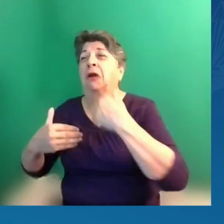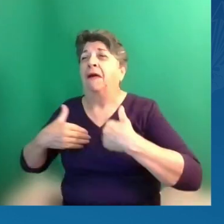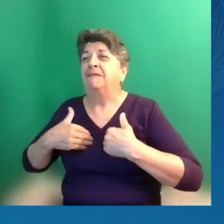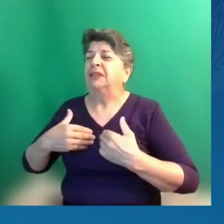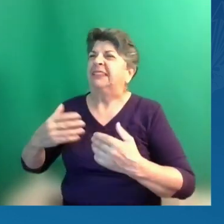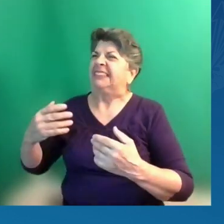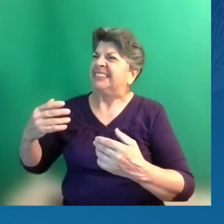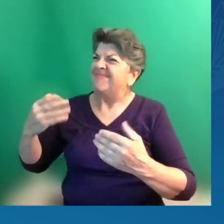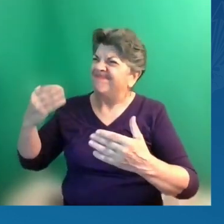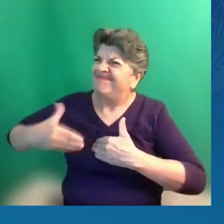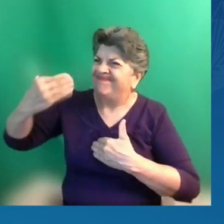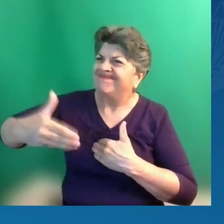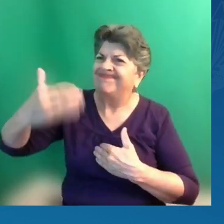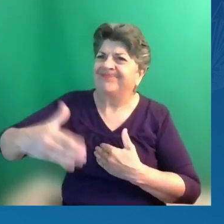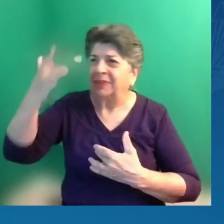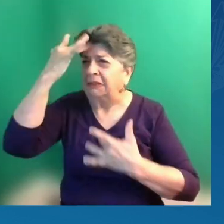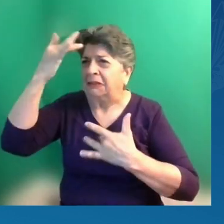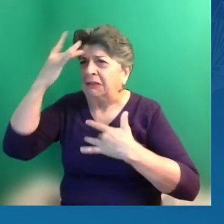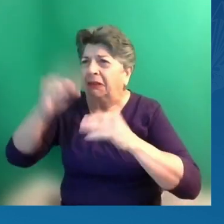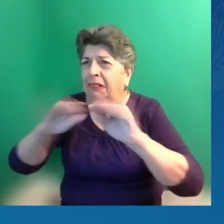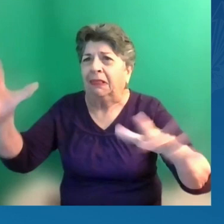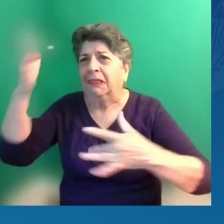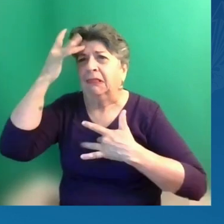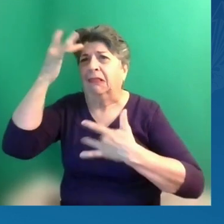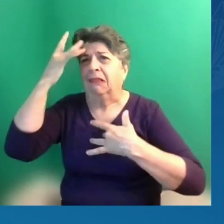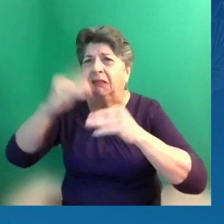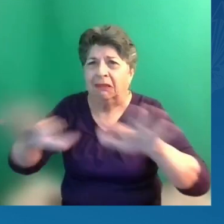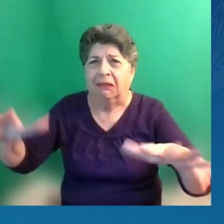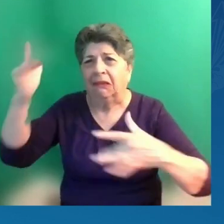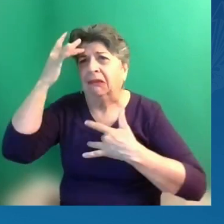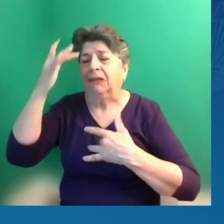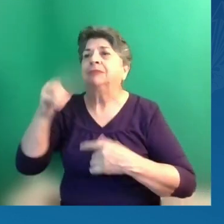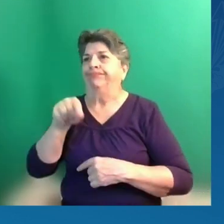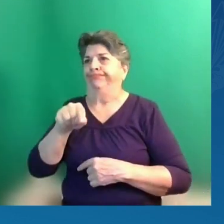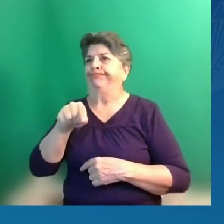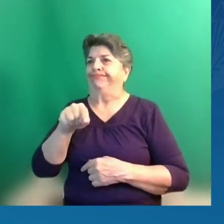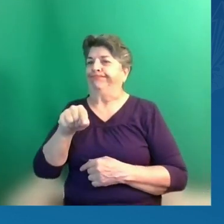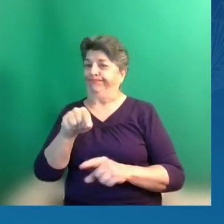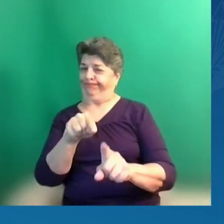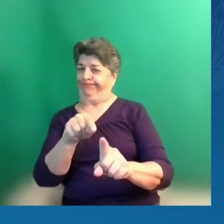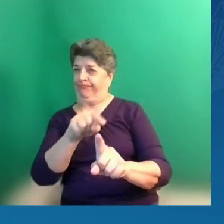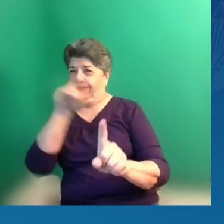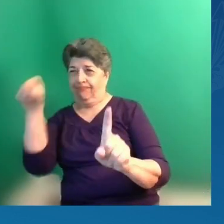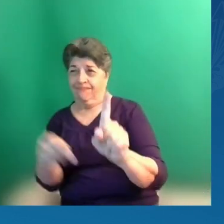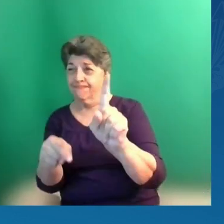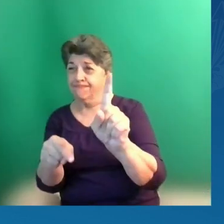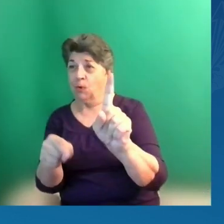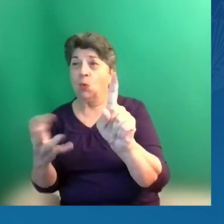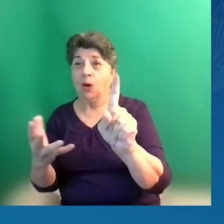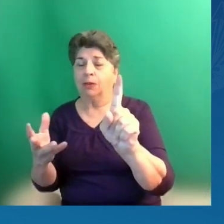Water scarcity is a global problem, and it must be met with a global solution.